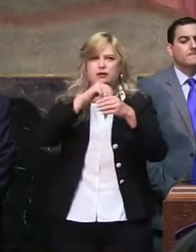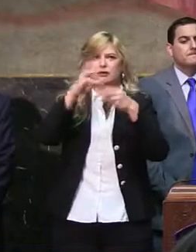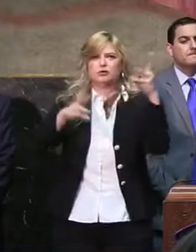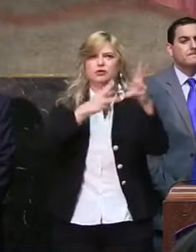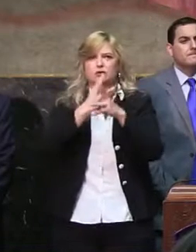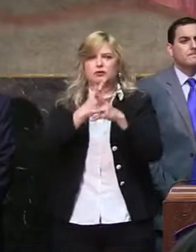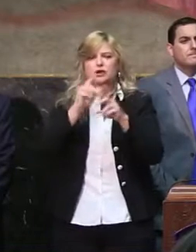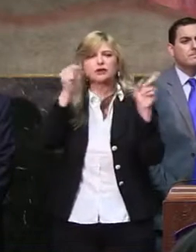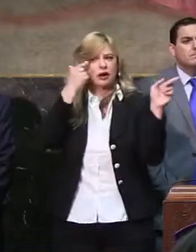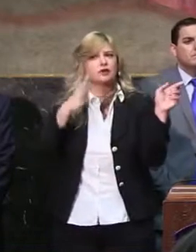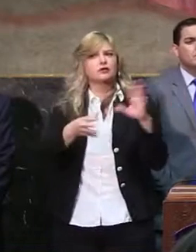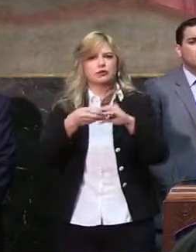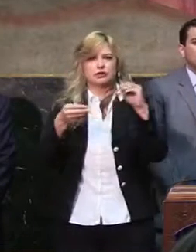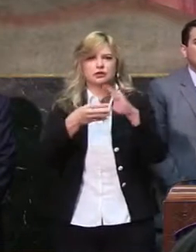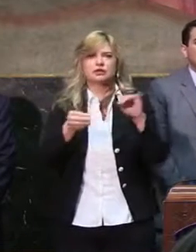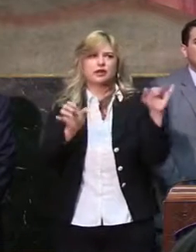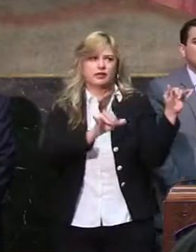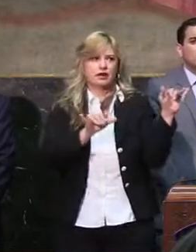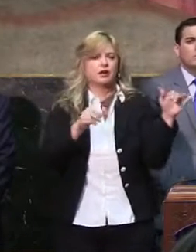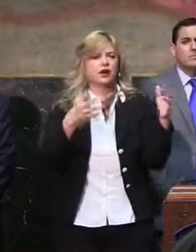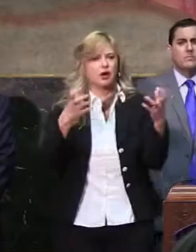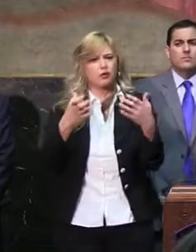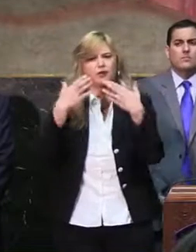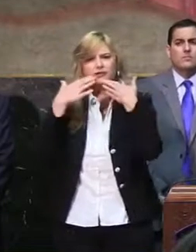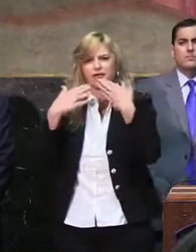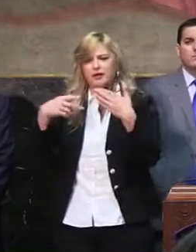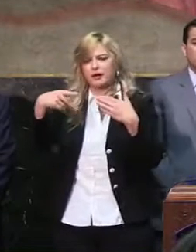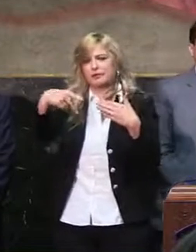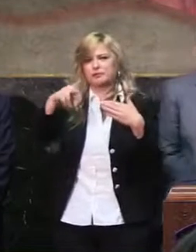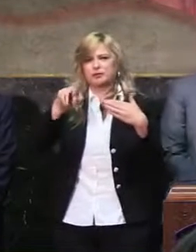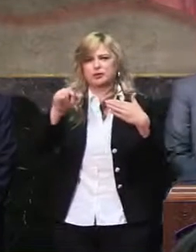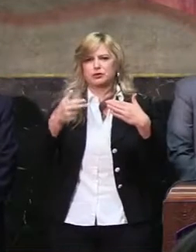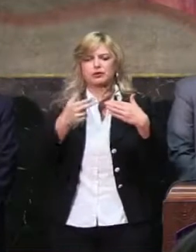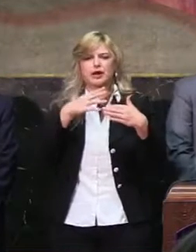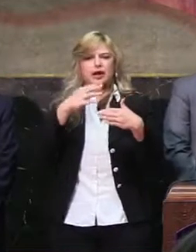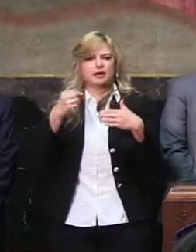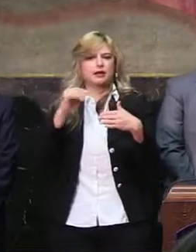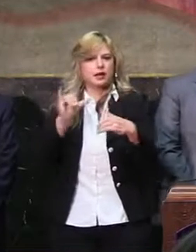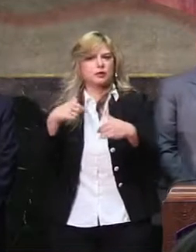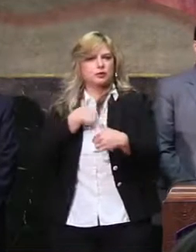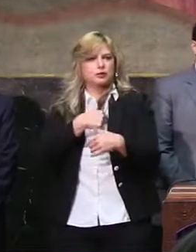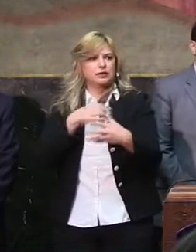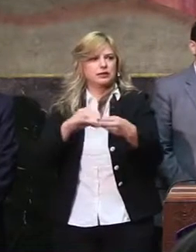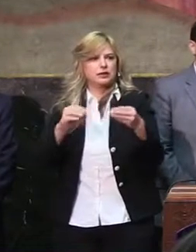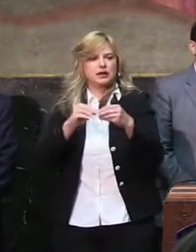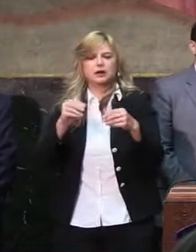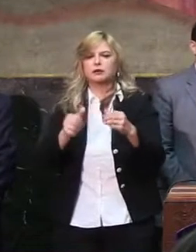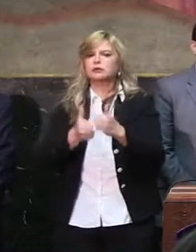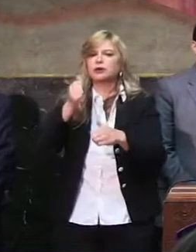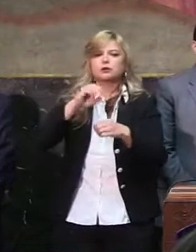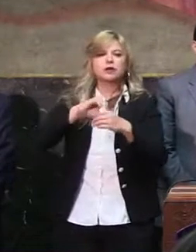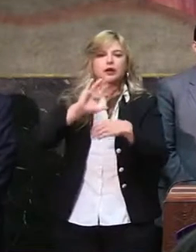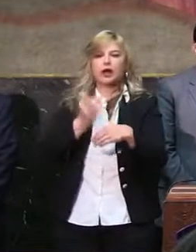to again thank you as we know and have said this is the most in on history we've never had the kind of data driven